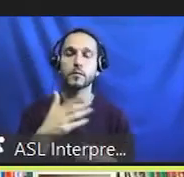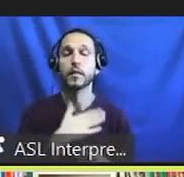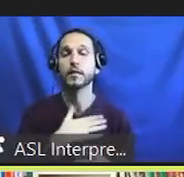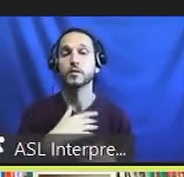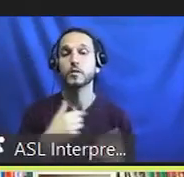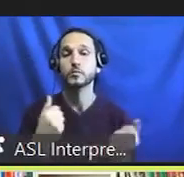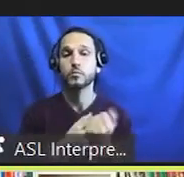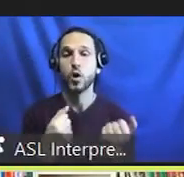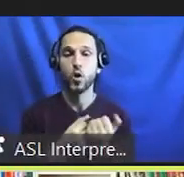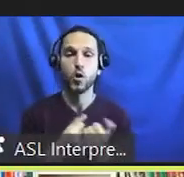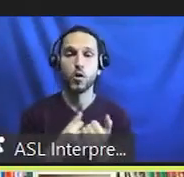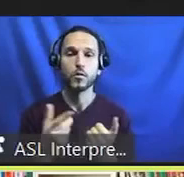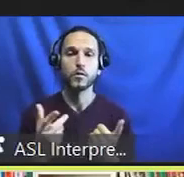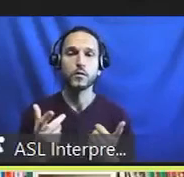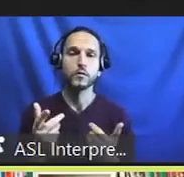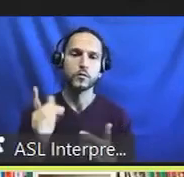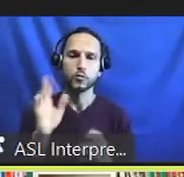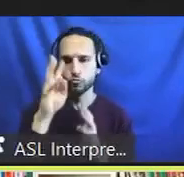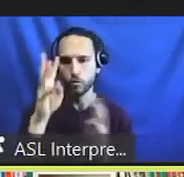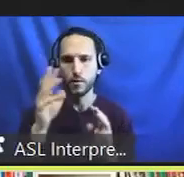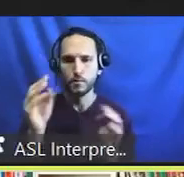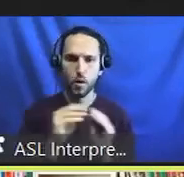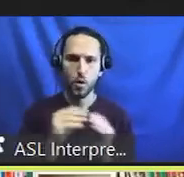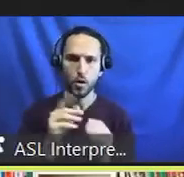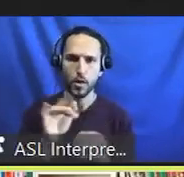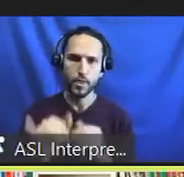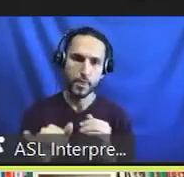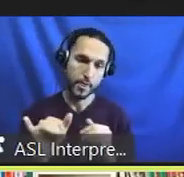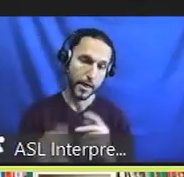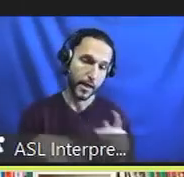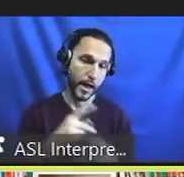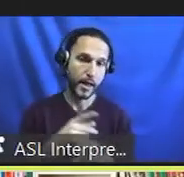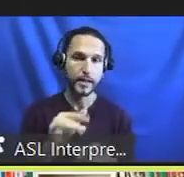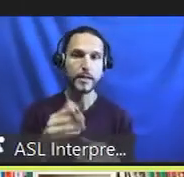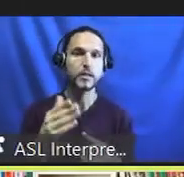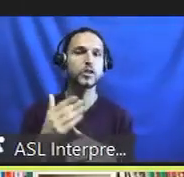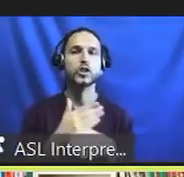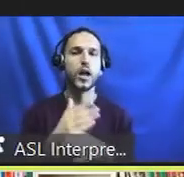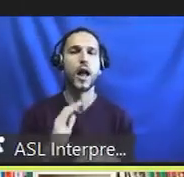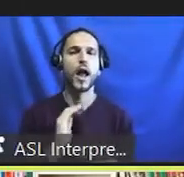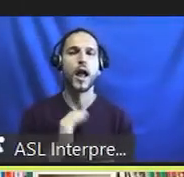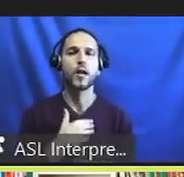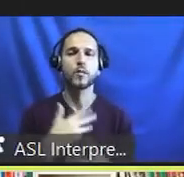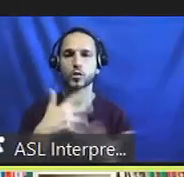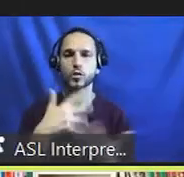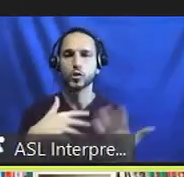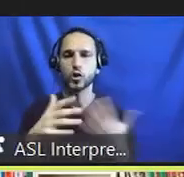more valuable content like this, by liking and sharing our social media posts. So we invite you to our social media.